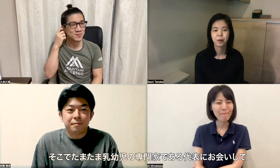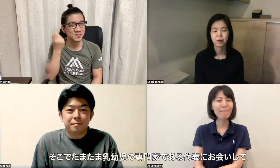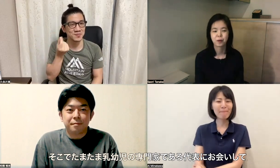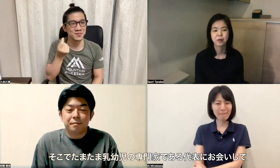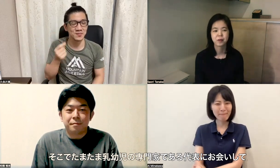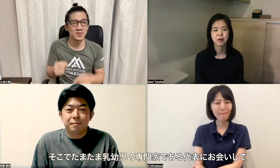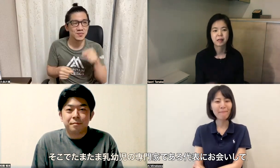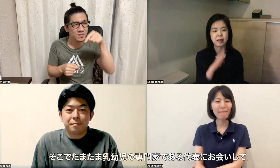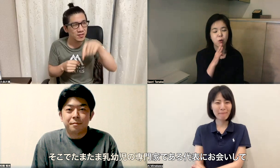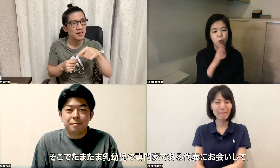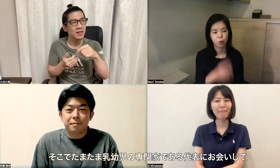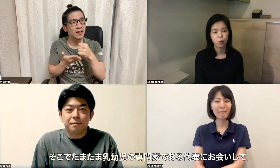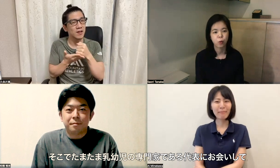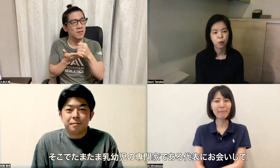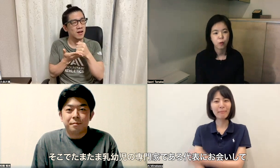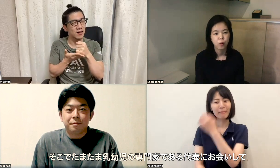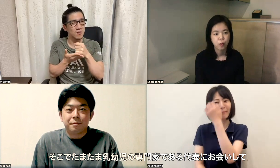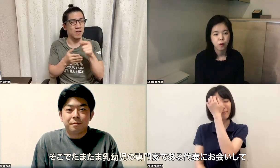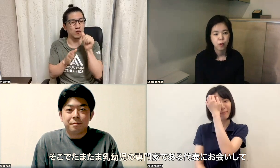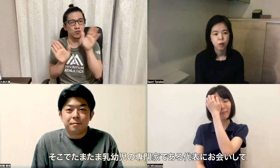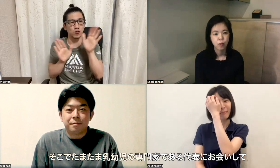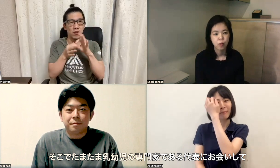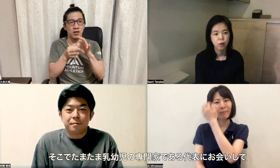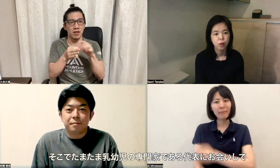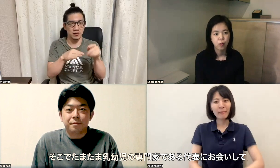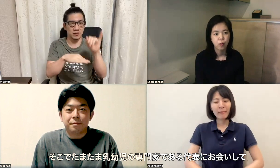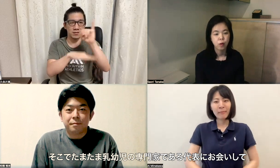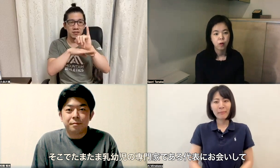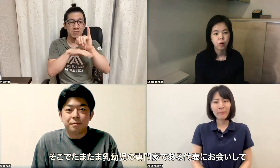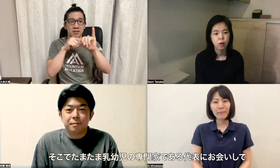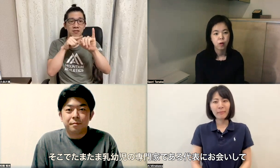I had a chance to see the representative